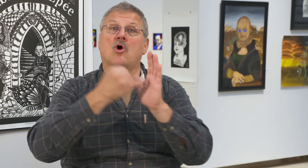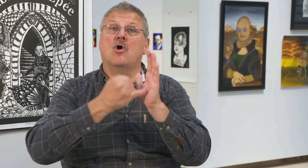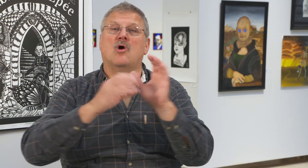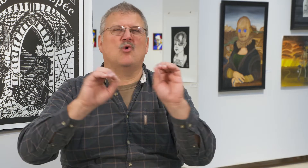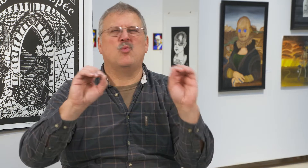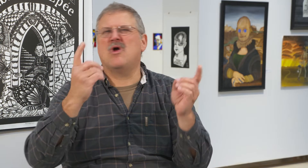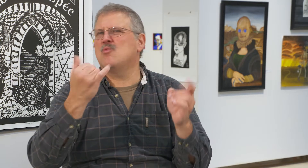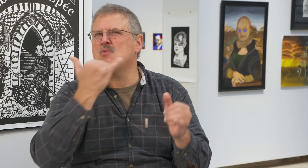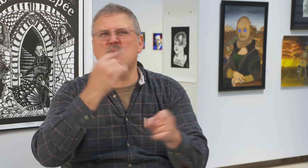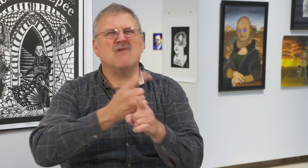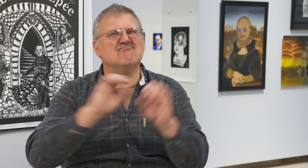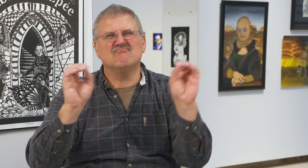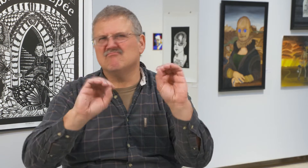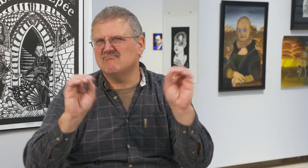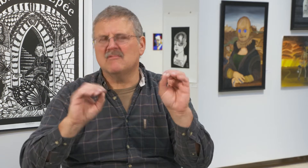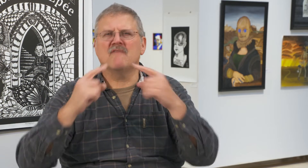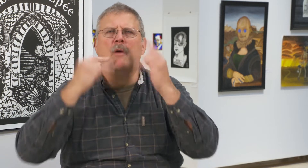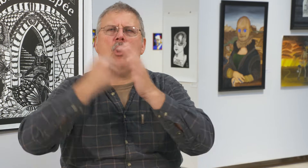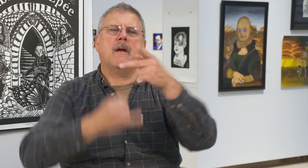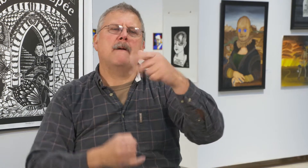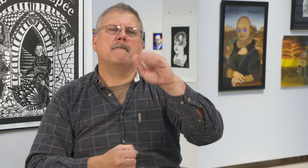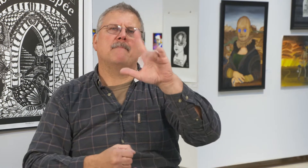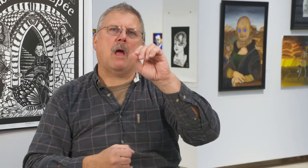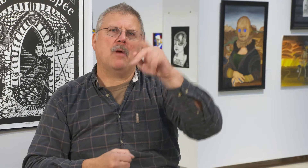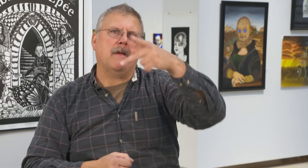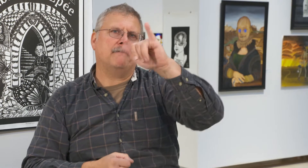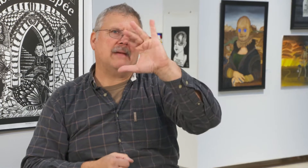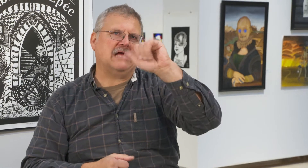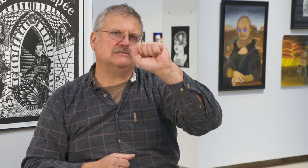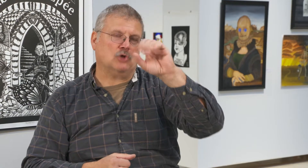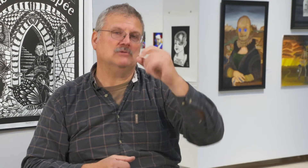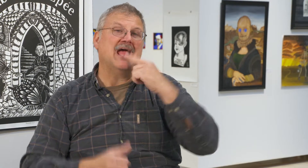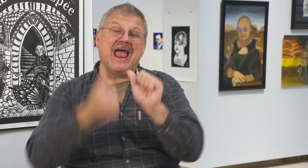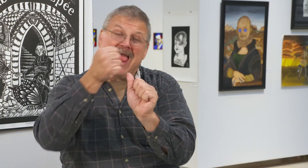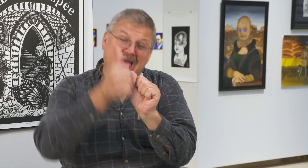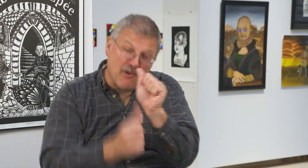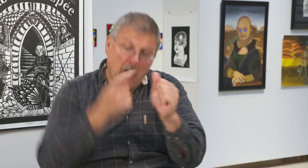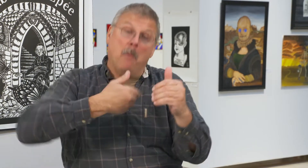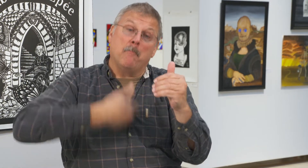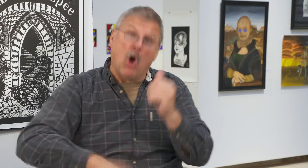My advice for artists is there's no such thing as a right or wrong way. The famous artist Pablo Picasso said,